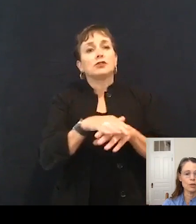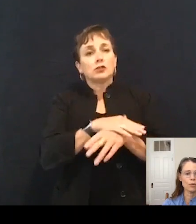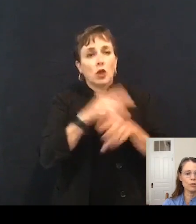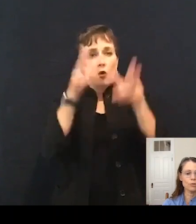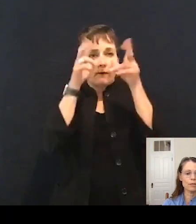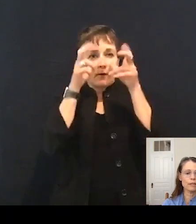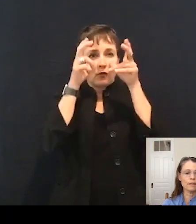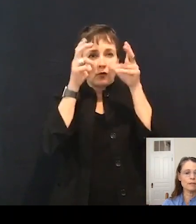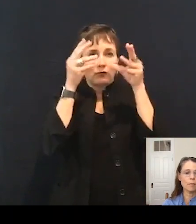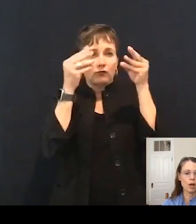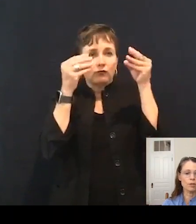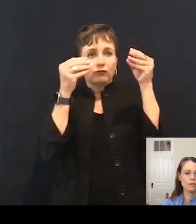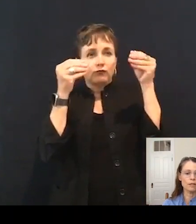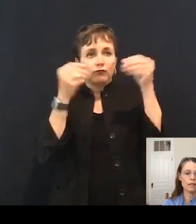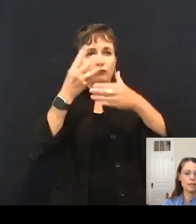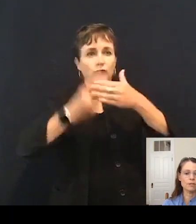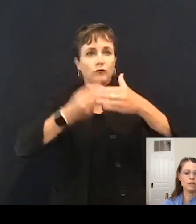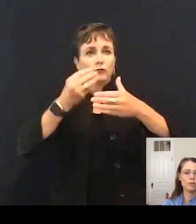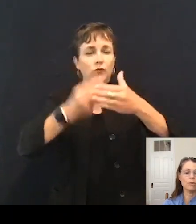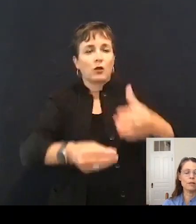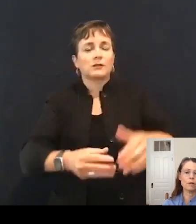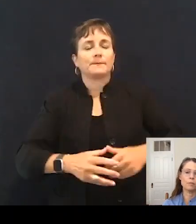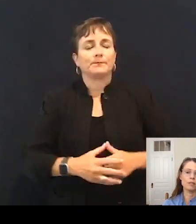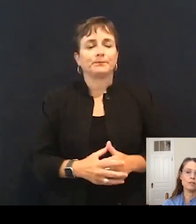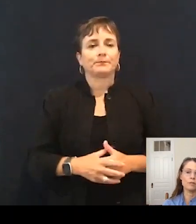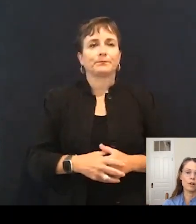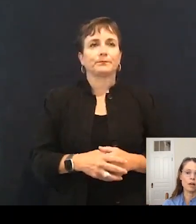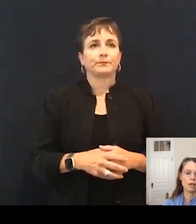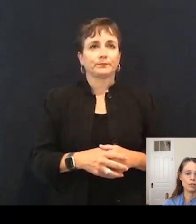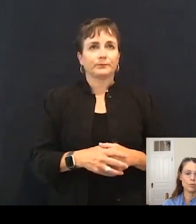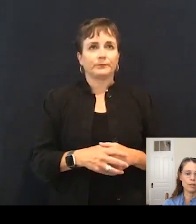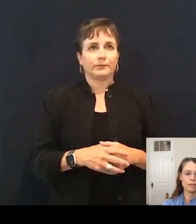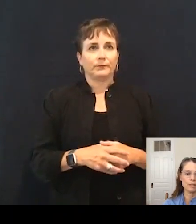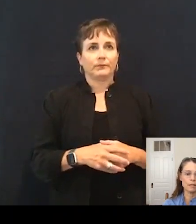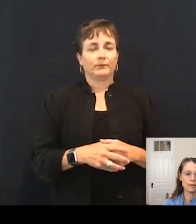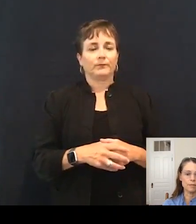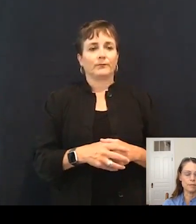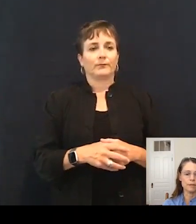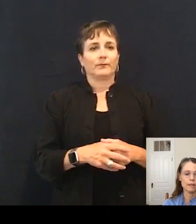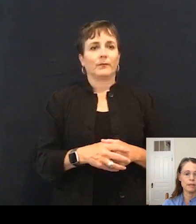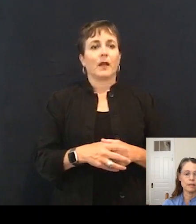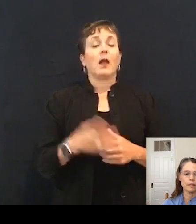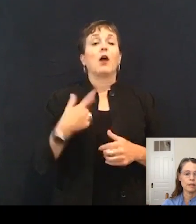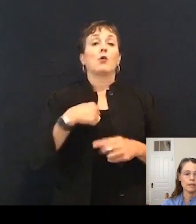We're using this model to test new therapies for USH1C.